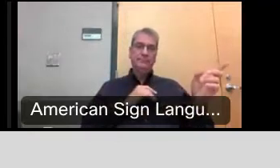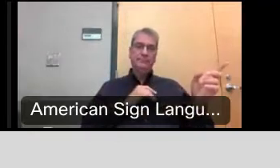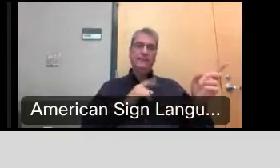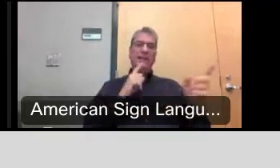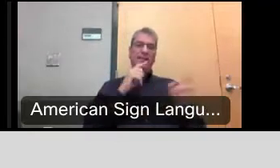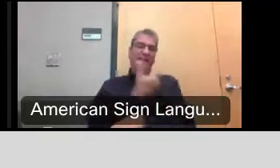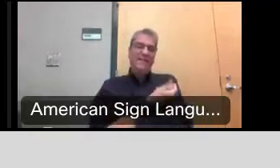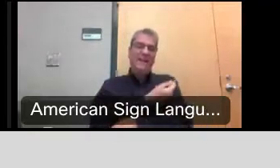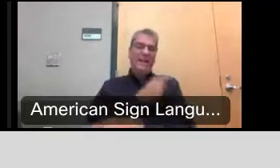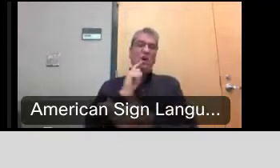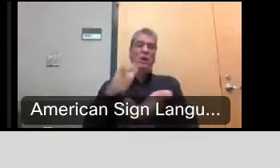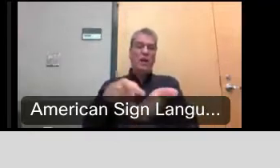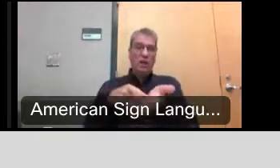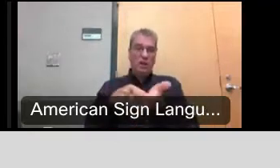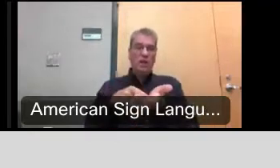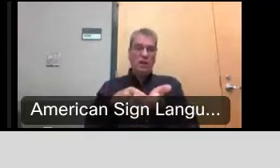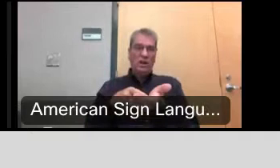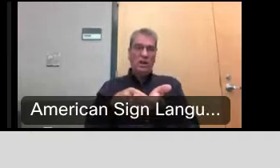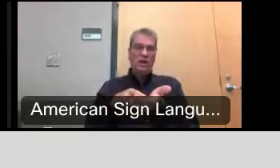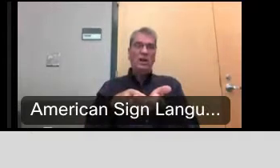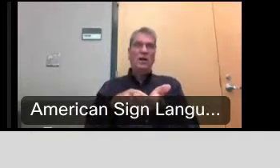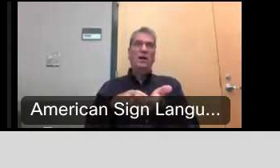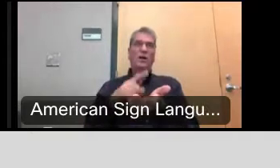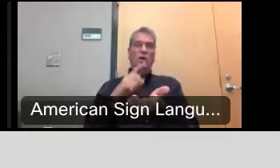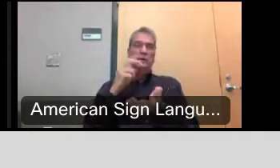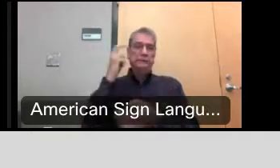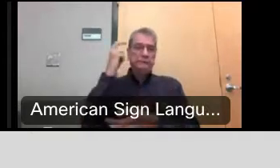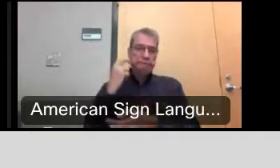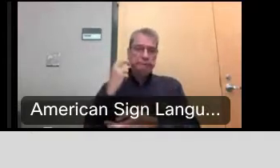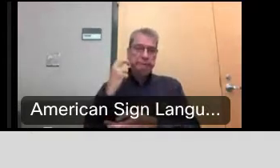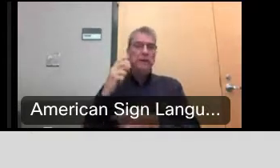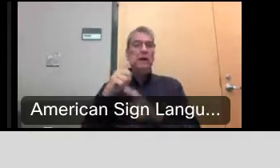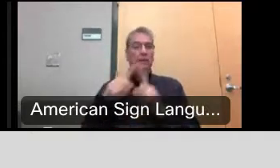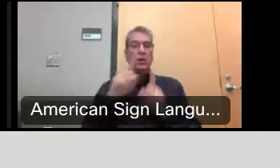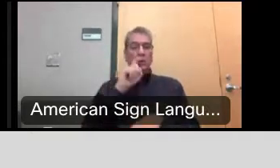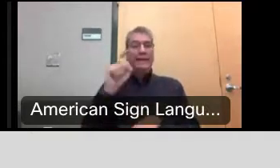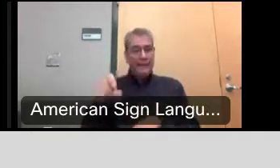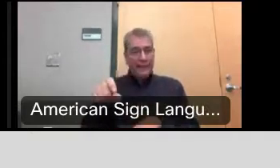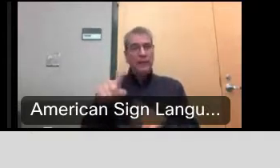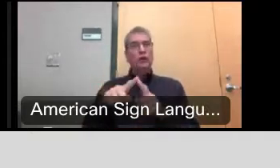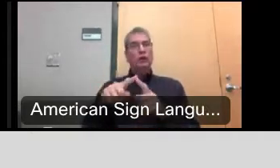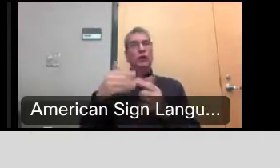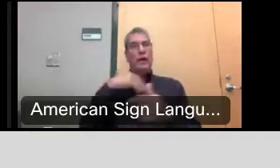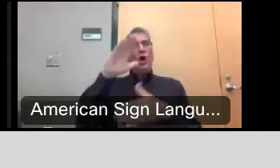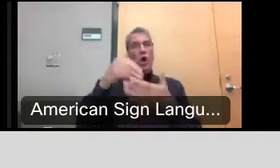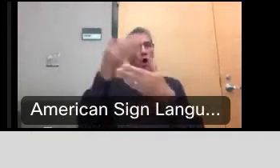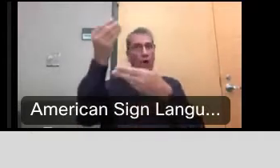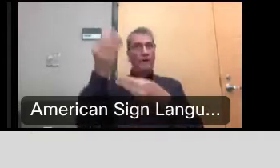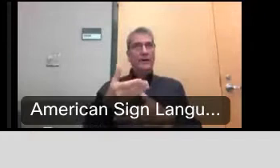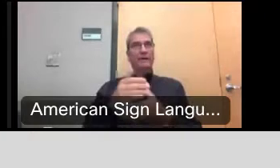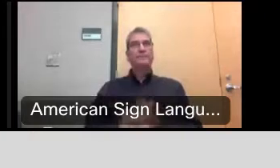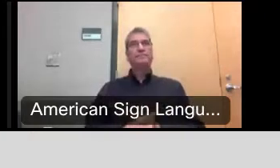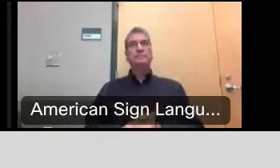which were quite robust, but that was necessary. It was necessary to have all of that information.